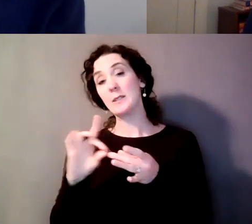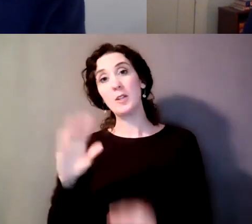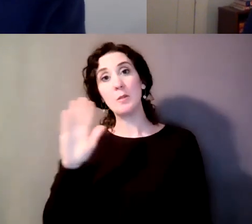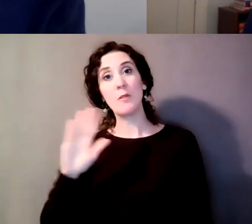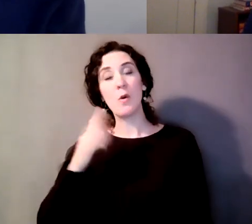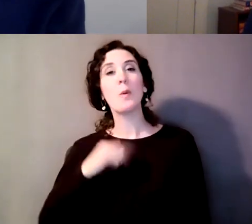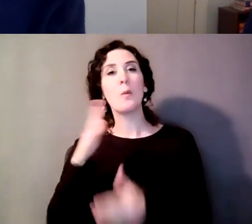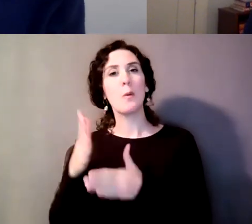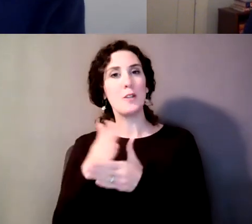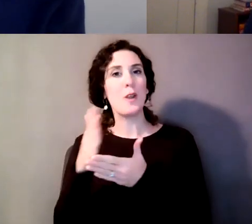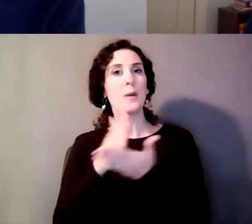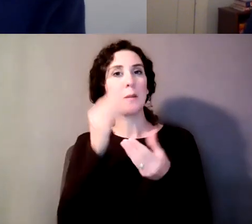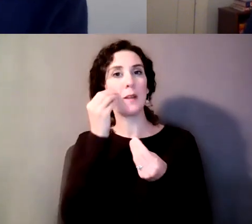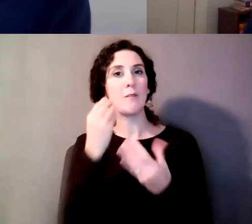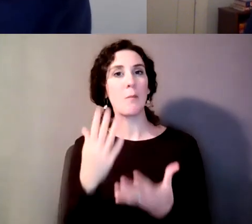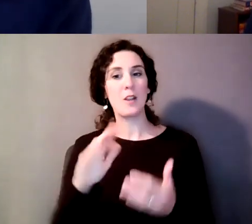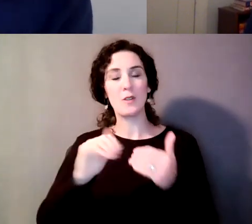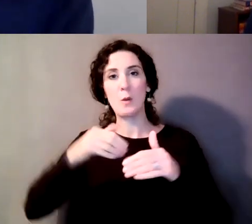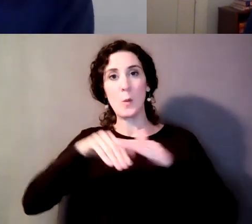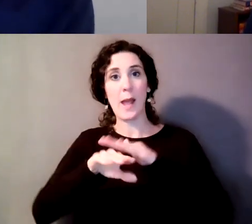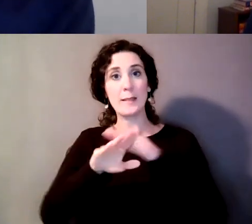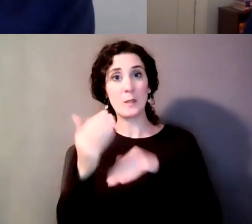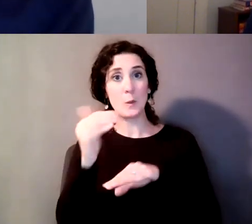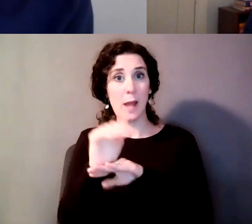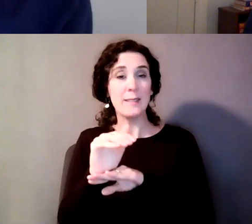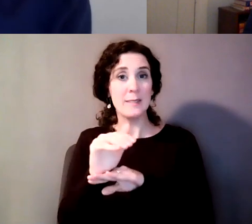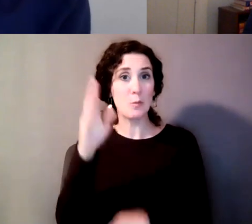some information on how to access to nights recorded presentation.